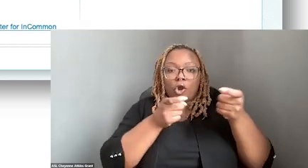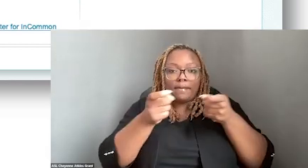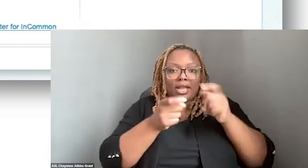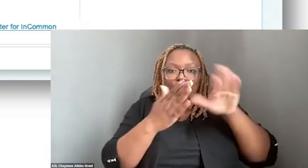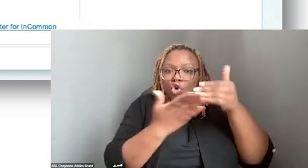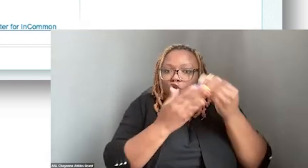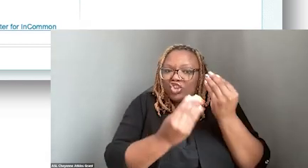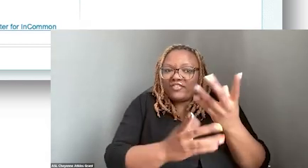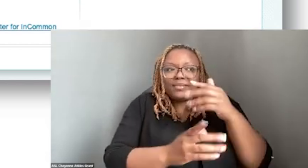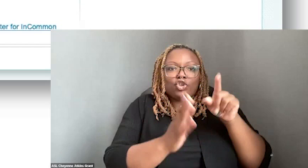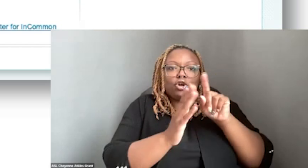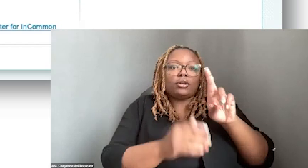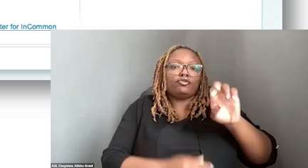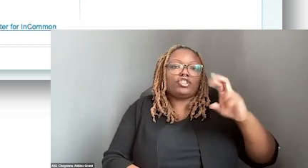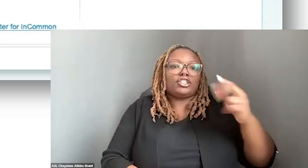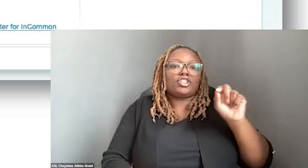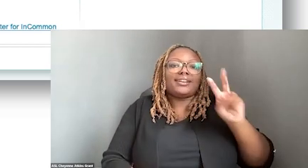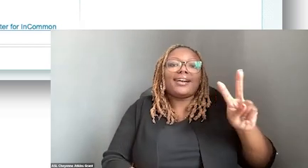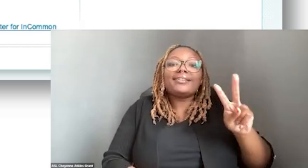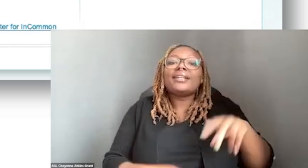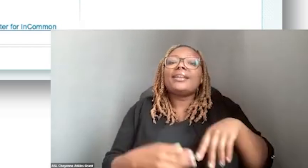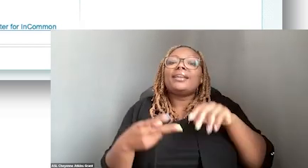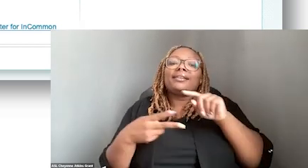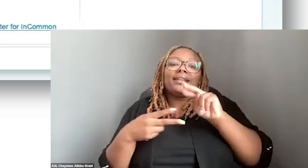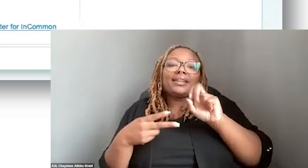of that information at NSF -- username, password.